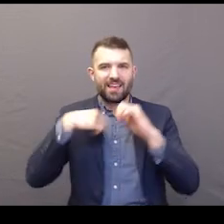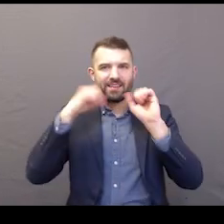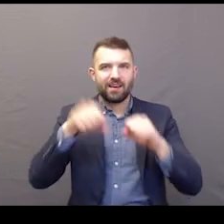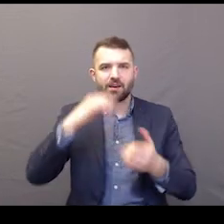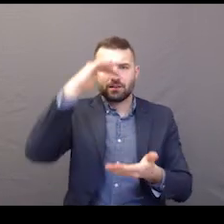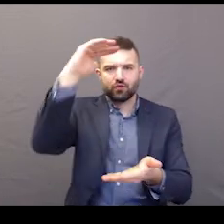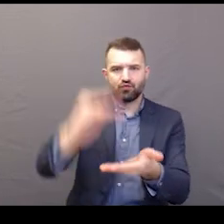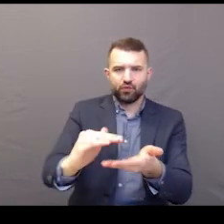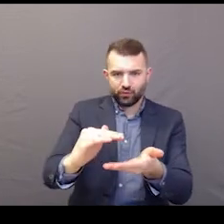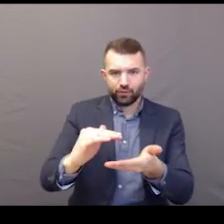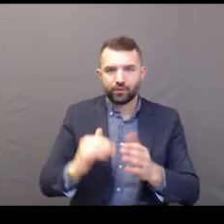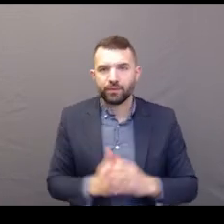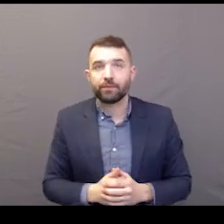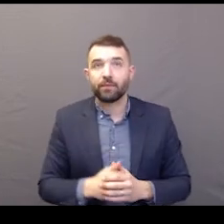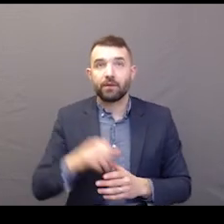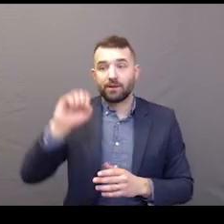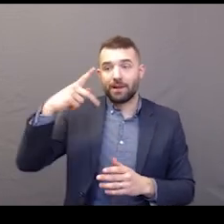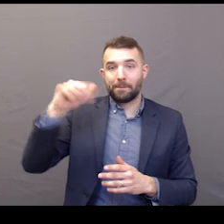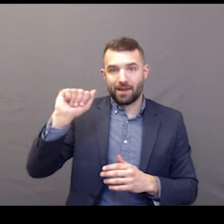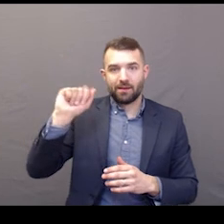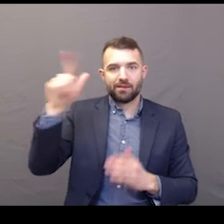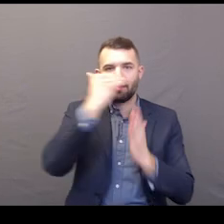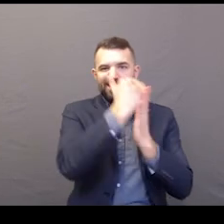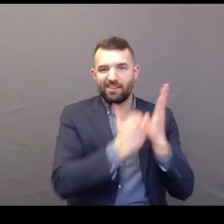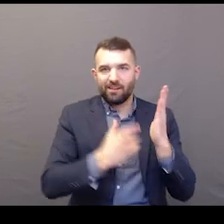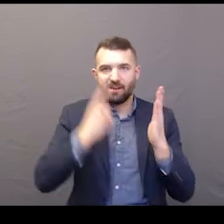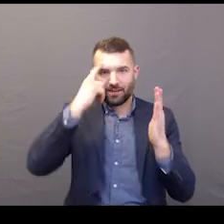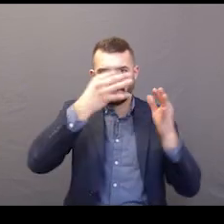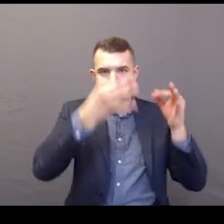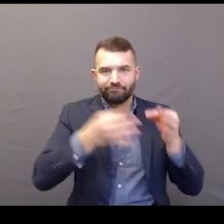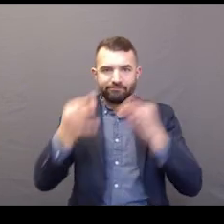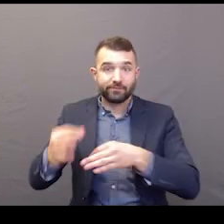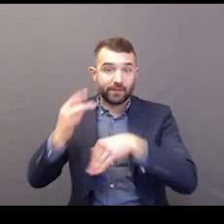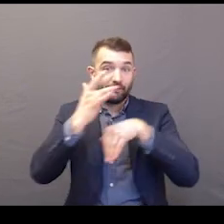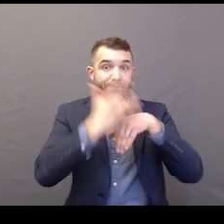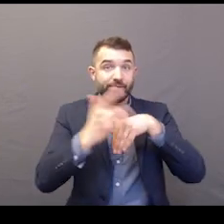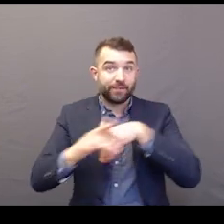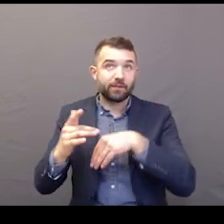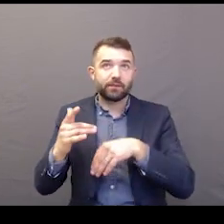Both the SEPA Checklist and the determination will be available for public review and comment